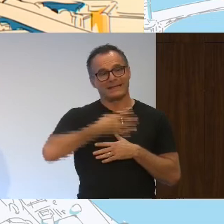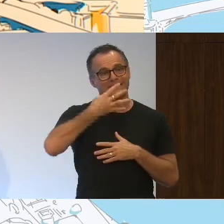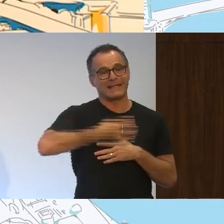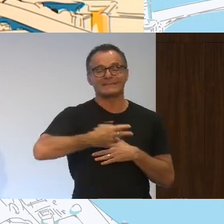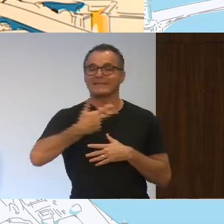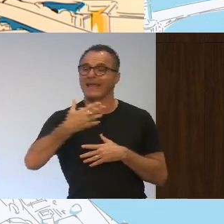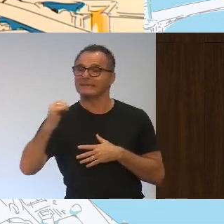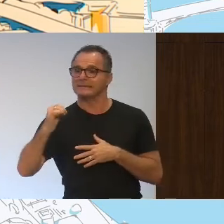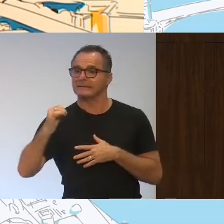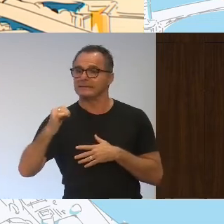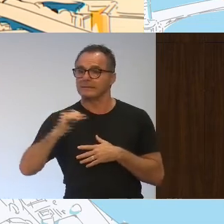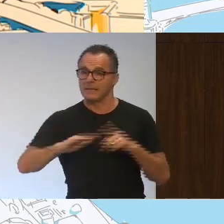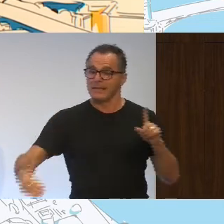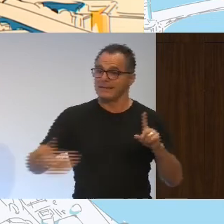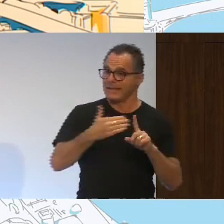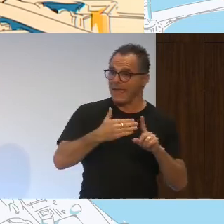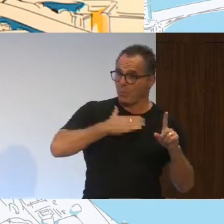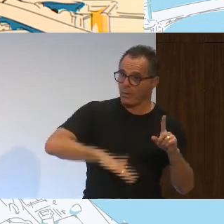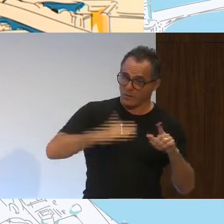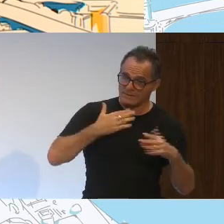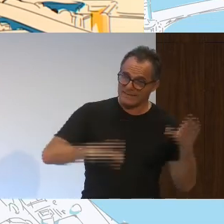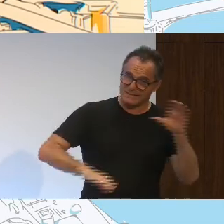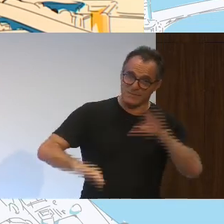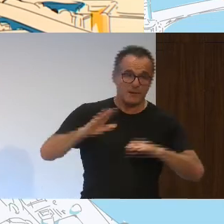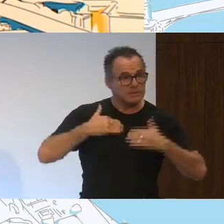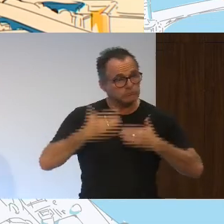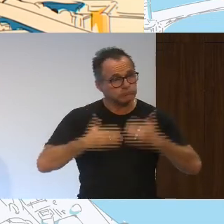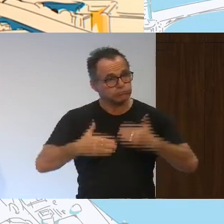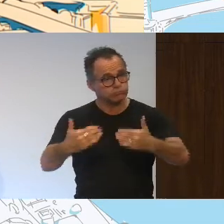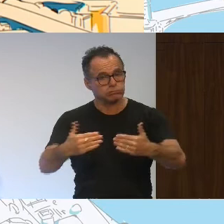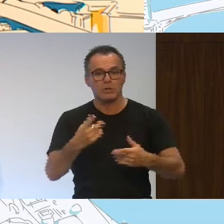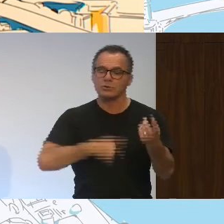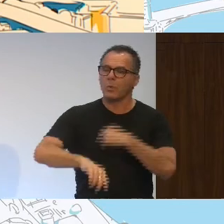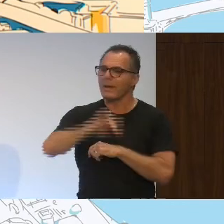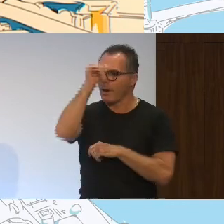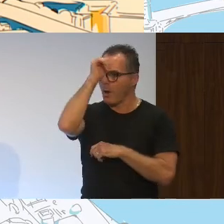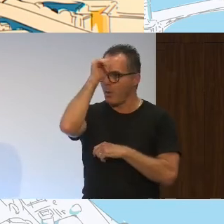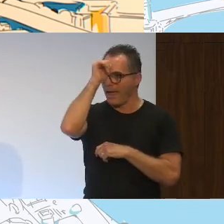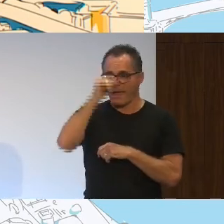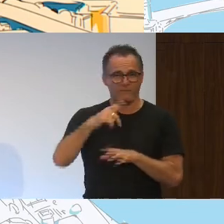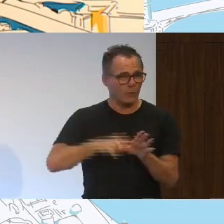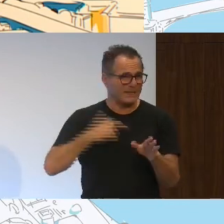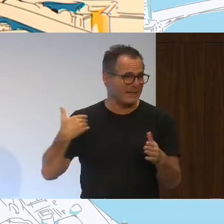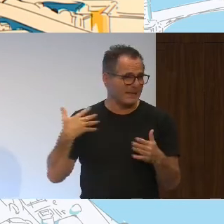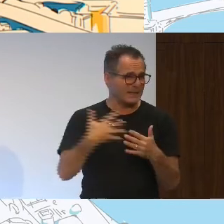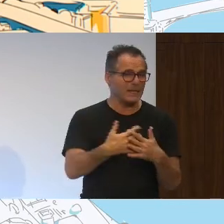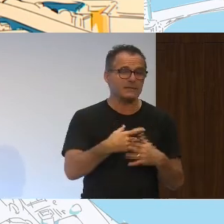to try to push the experiments forward. So we were we were, we were aware for years that was and that if you could get the